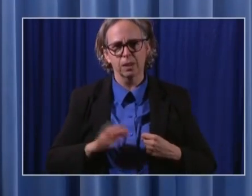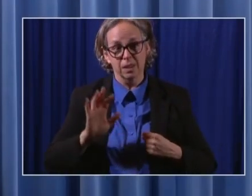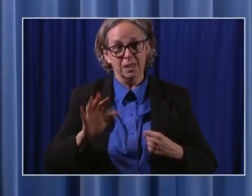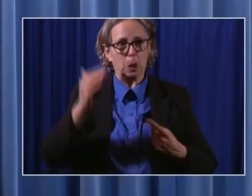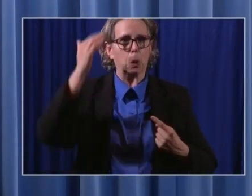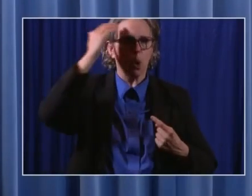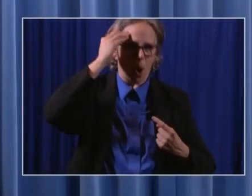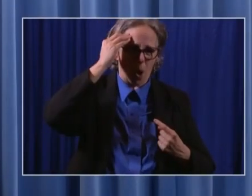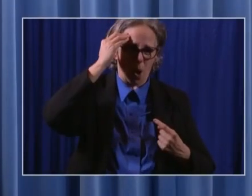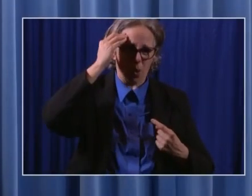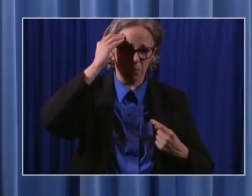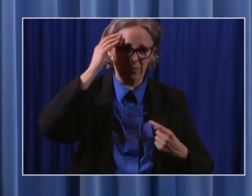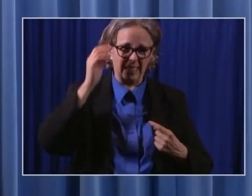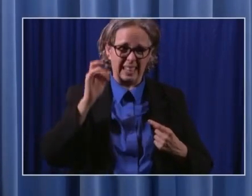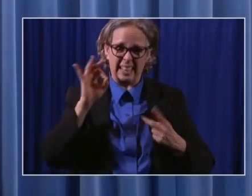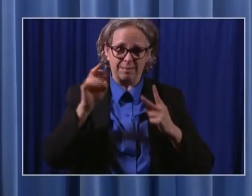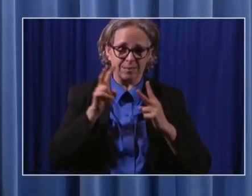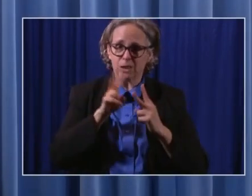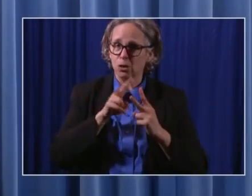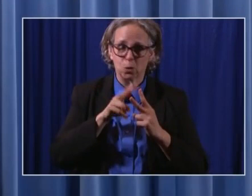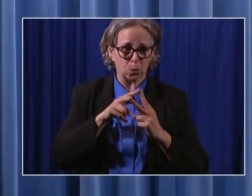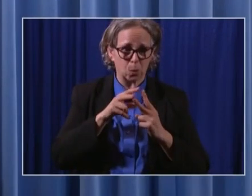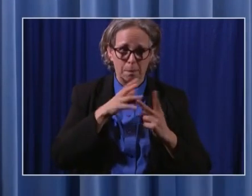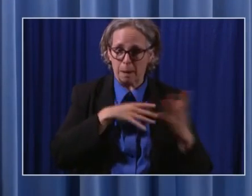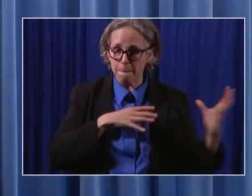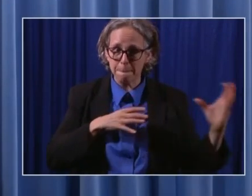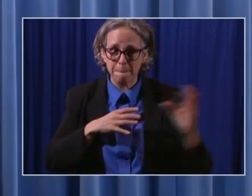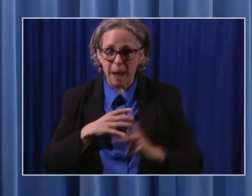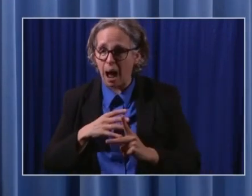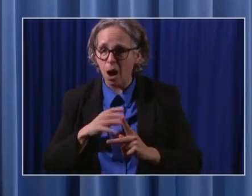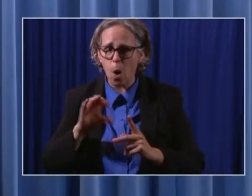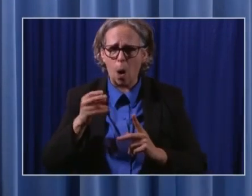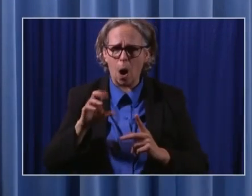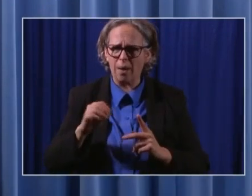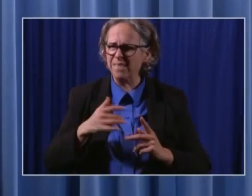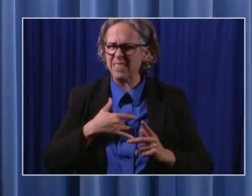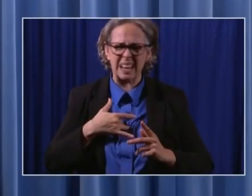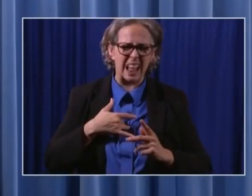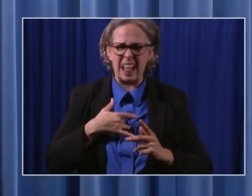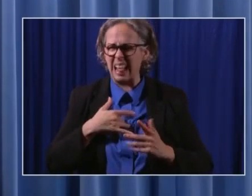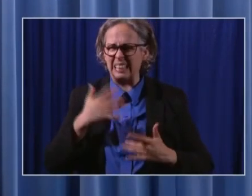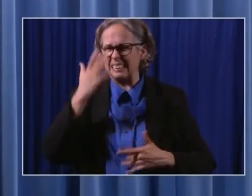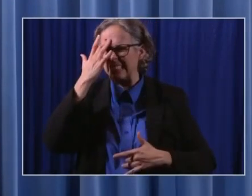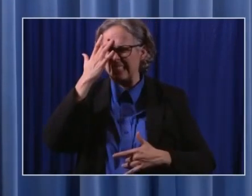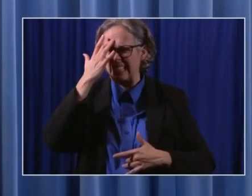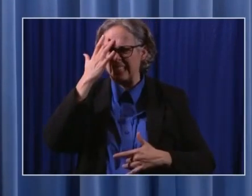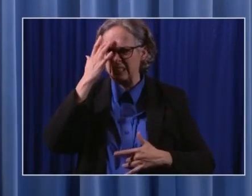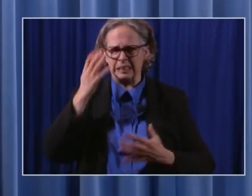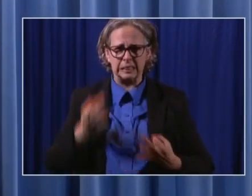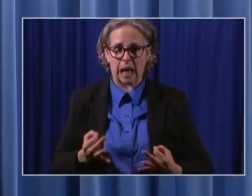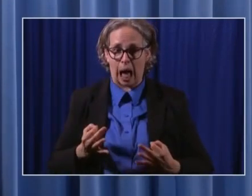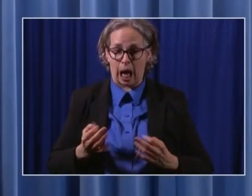A PROBLEM, FOR THEM TO BE VERY, VERY CAREFUL. AND AGAIN, WE KNOW WHAT WORKS.